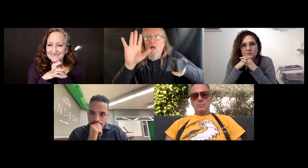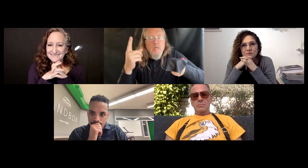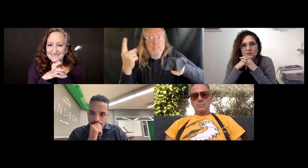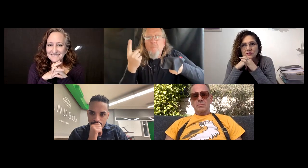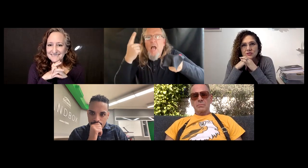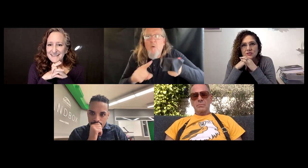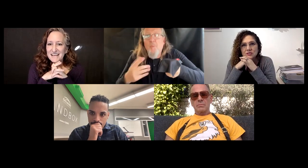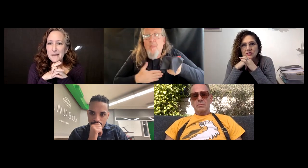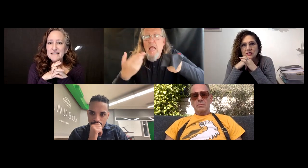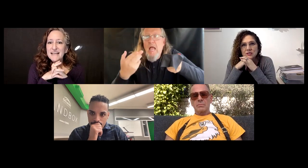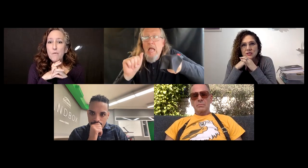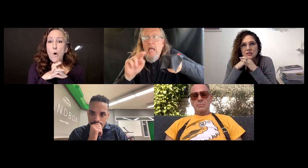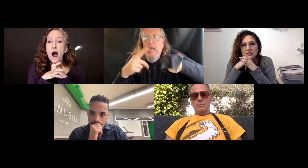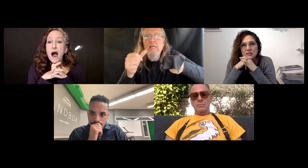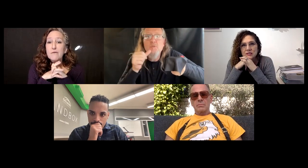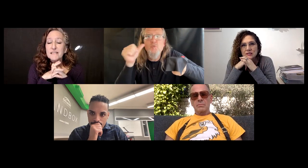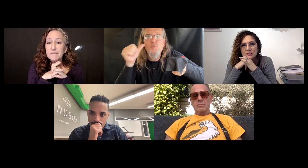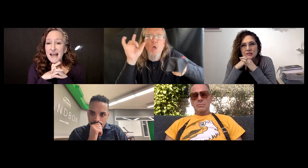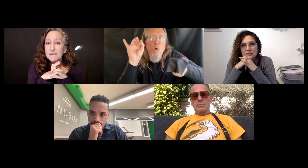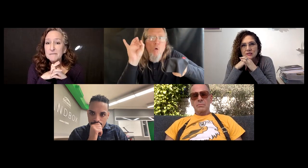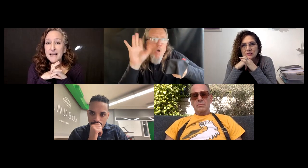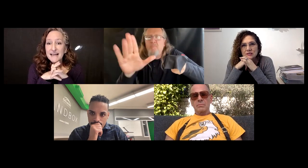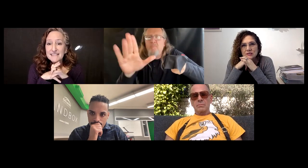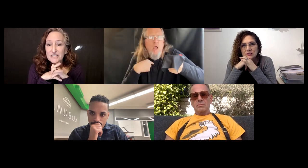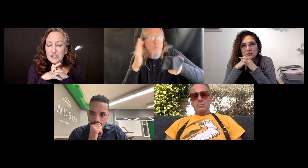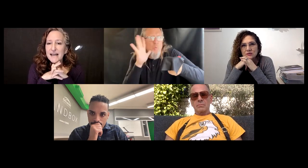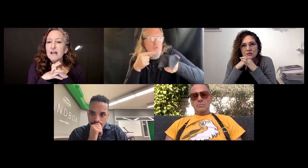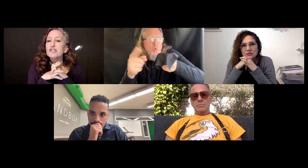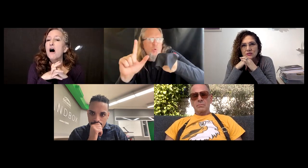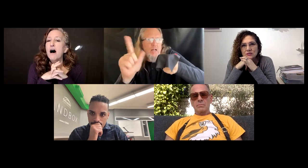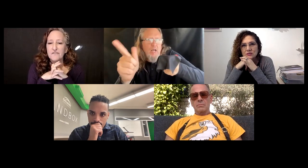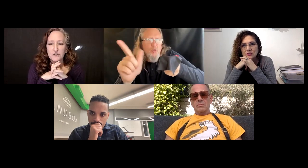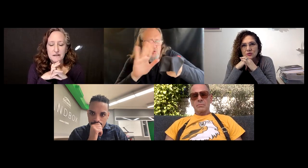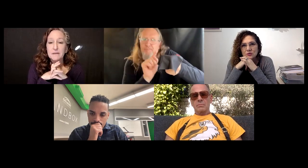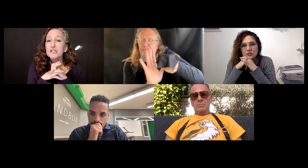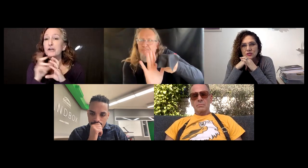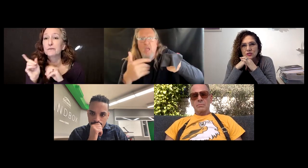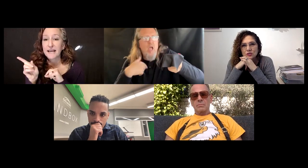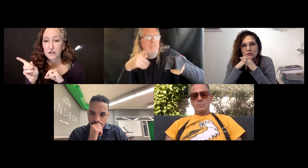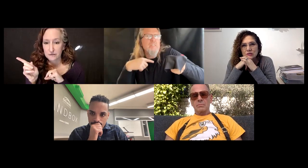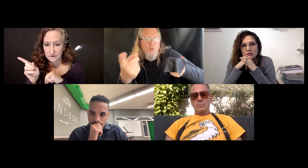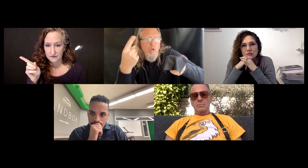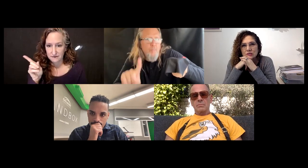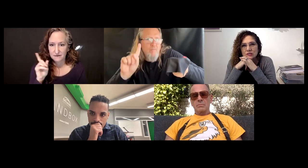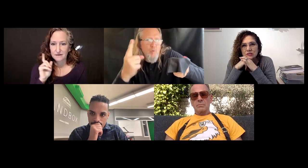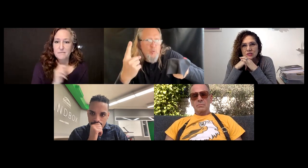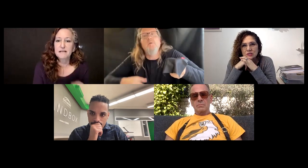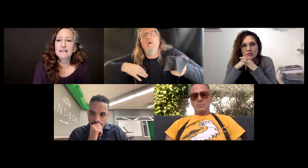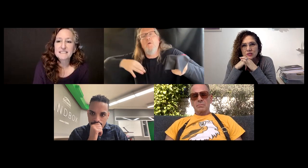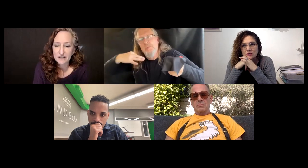And I might say, Wow! Something happened to my hand yesterday. It's awful I'm gonna show you later. But I'm gonna tell you what happened first, and you tell this whole story.